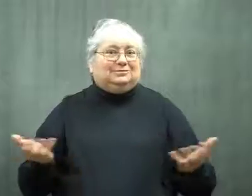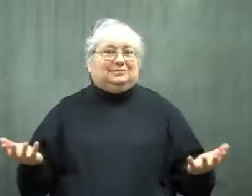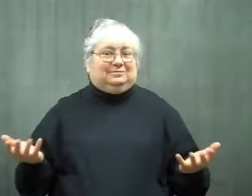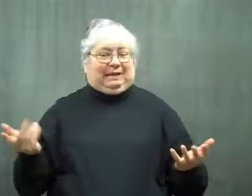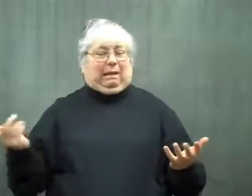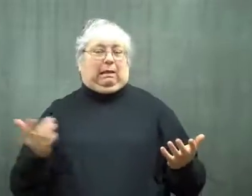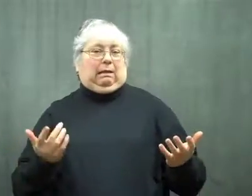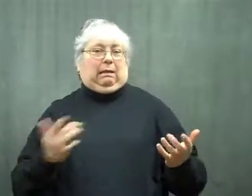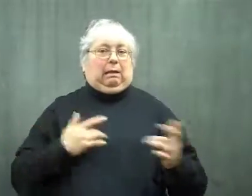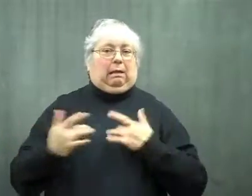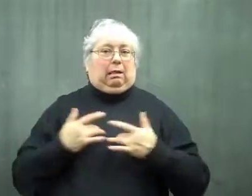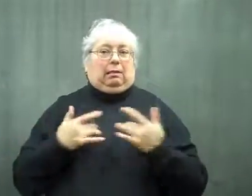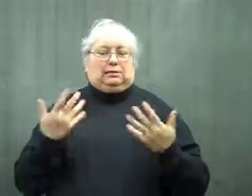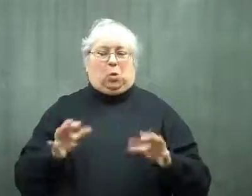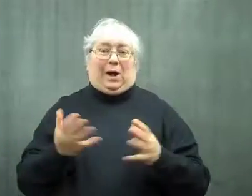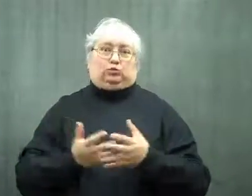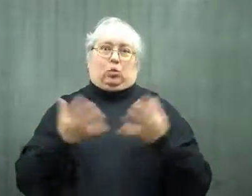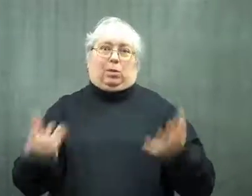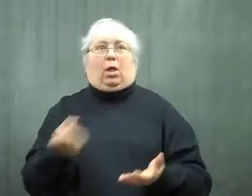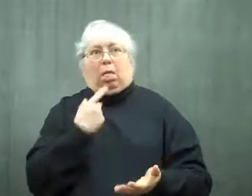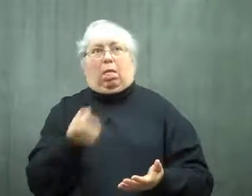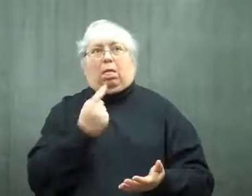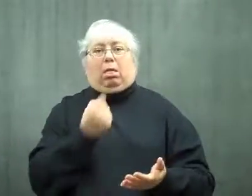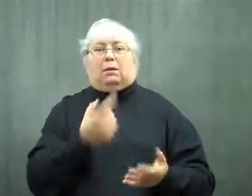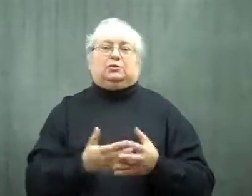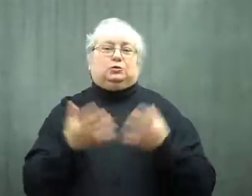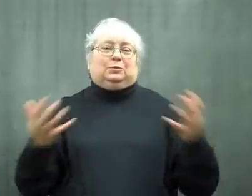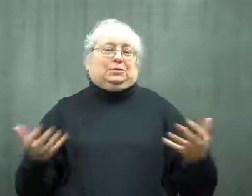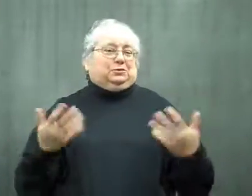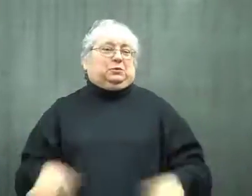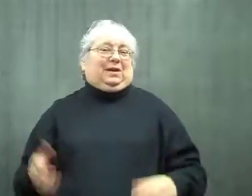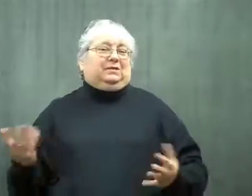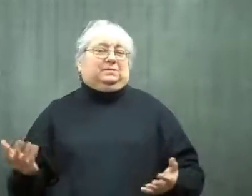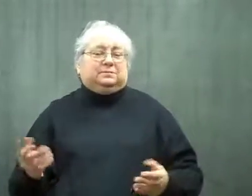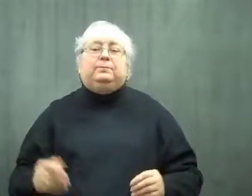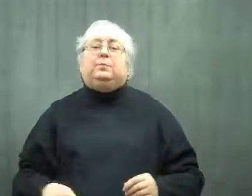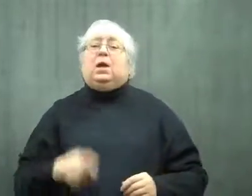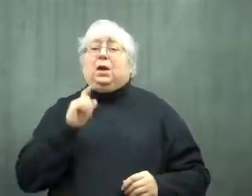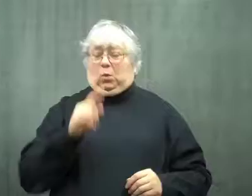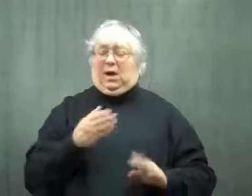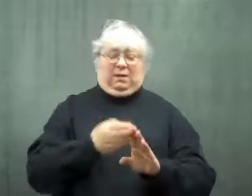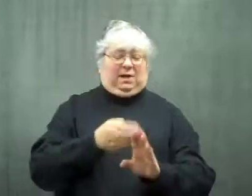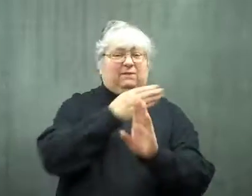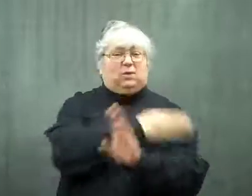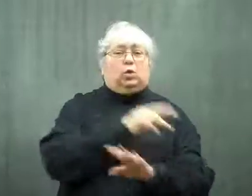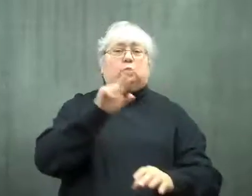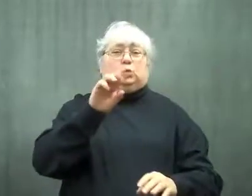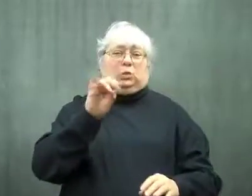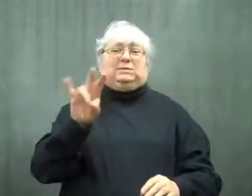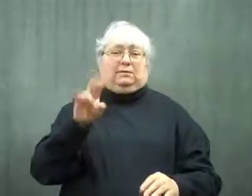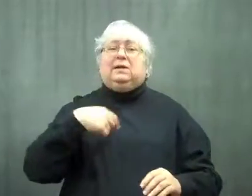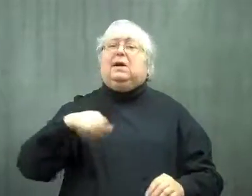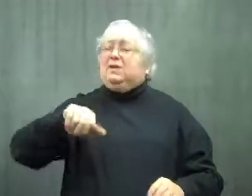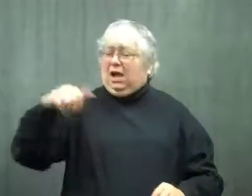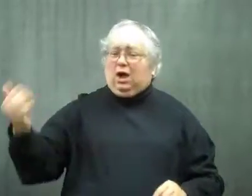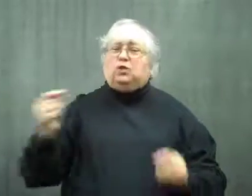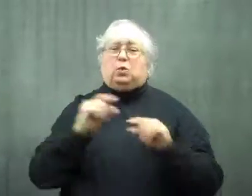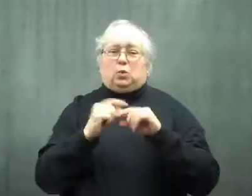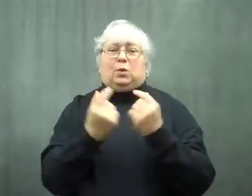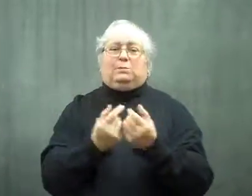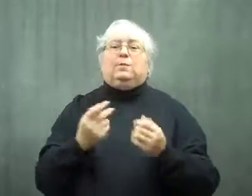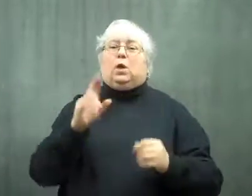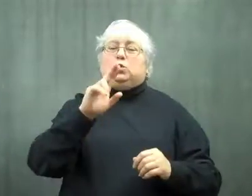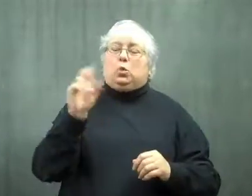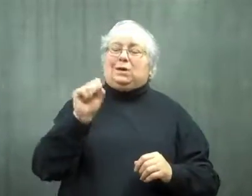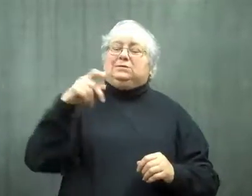He's concerned about children being overmedicated.